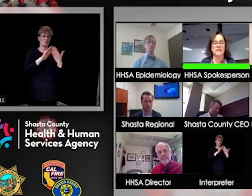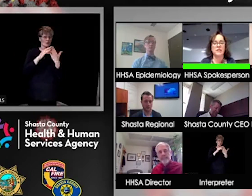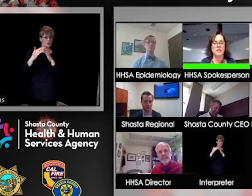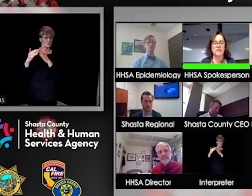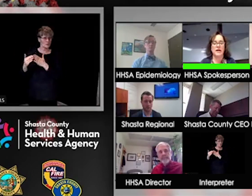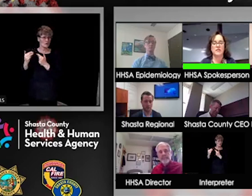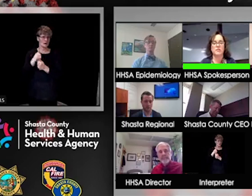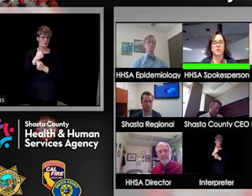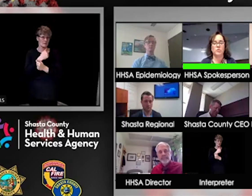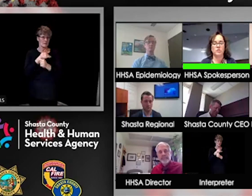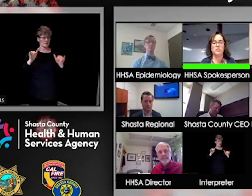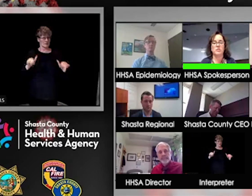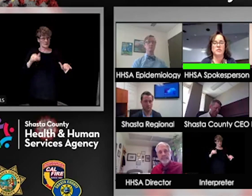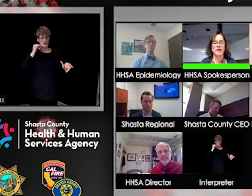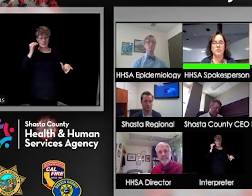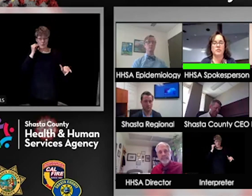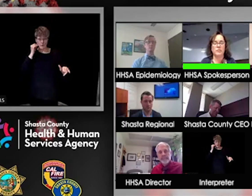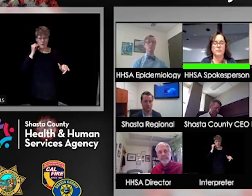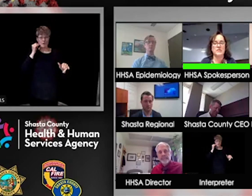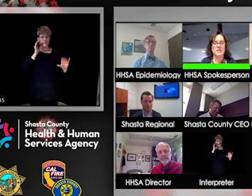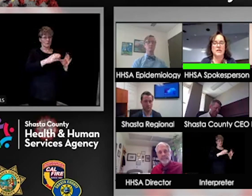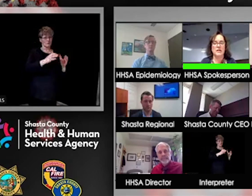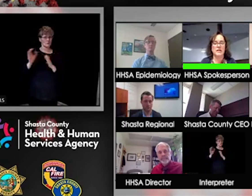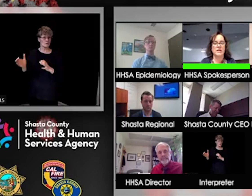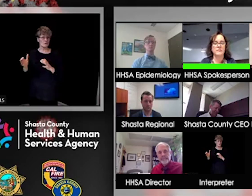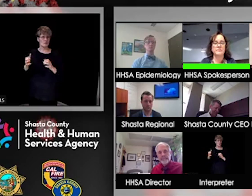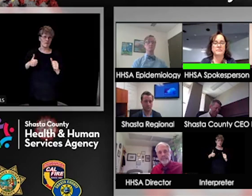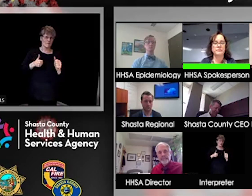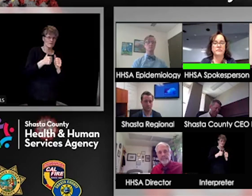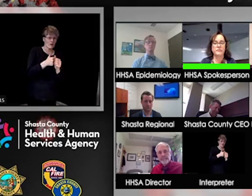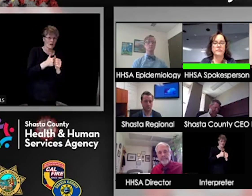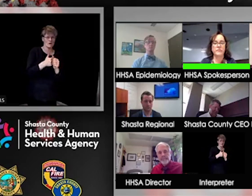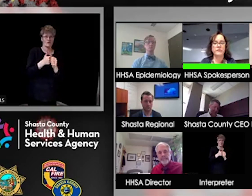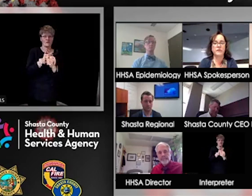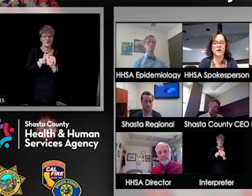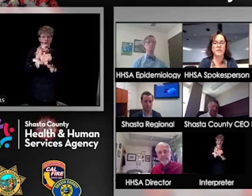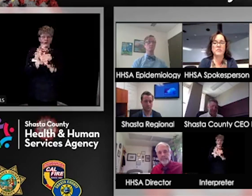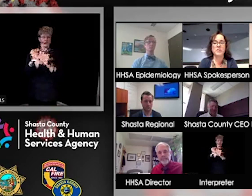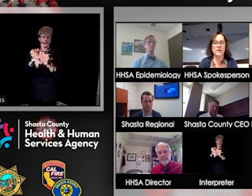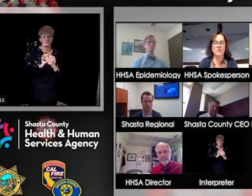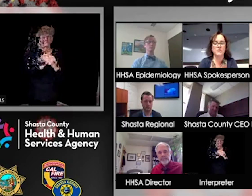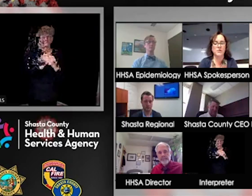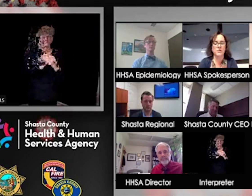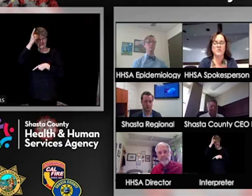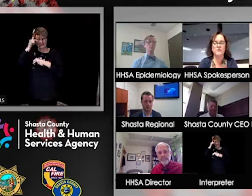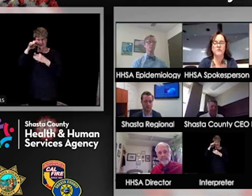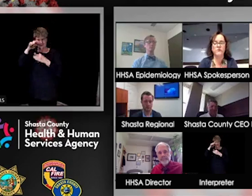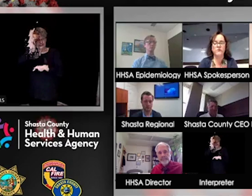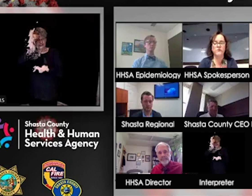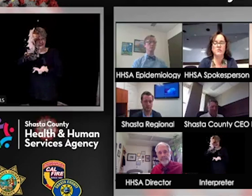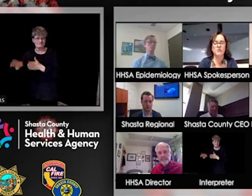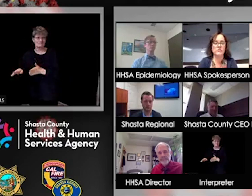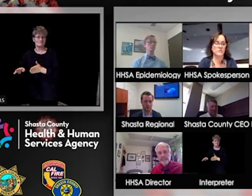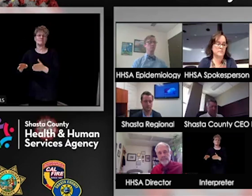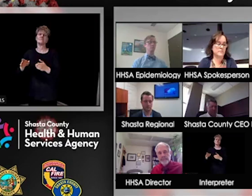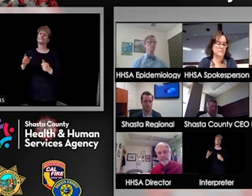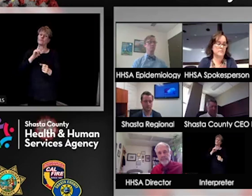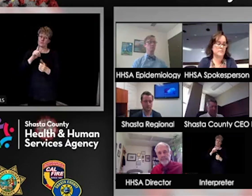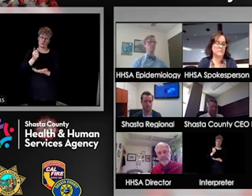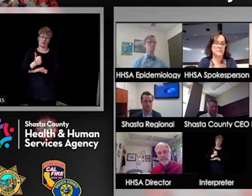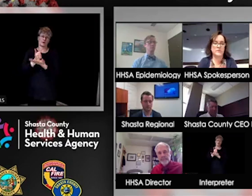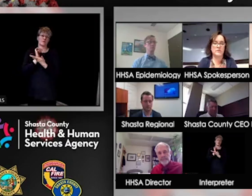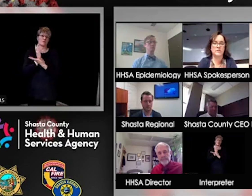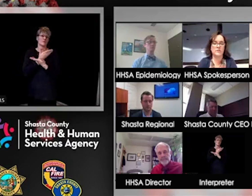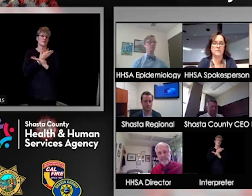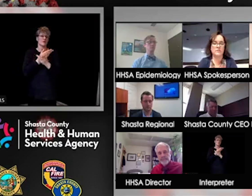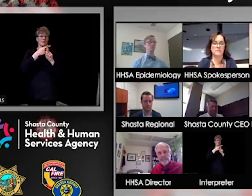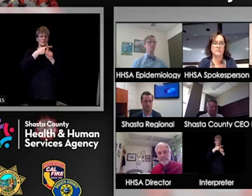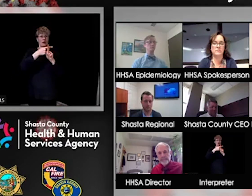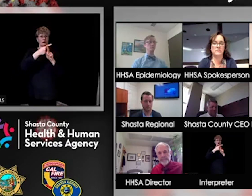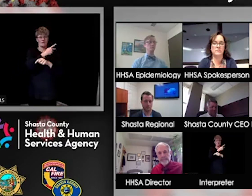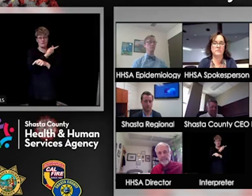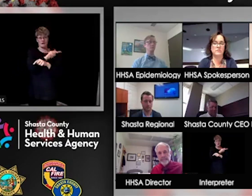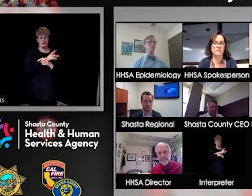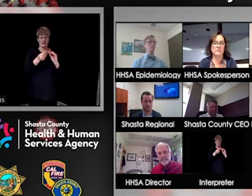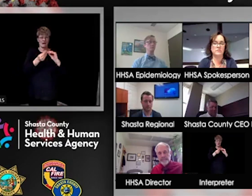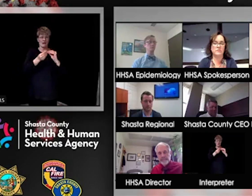to that that lower level that we're seeing here. Donnie you had a question? Donnell I’m